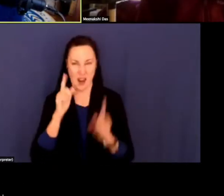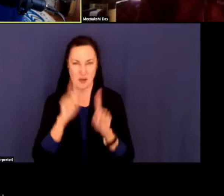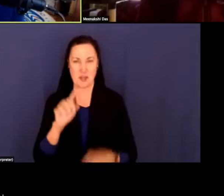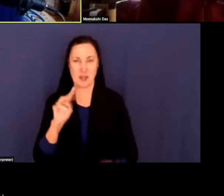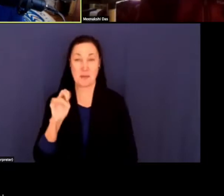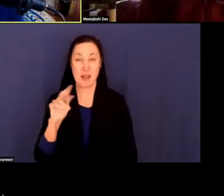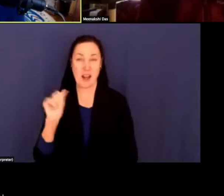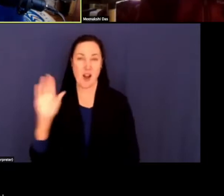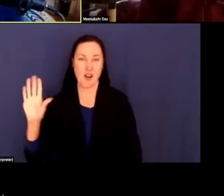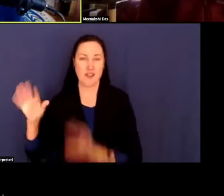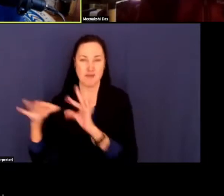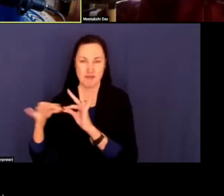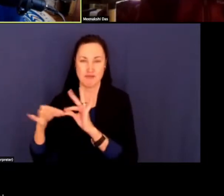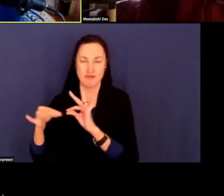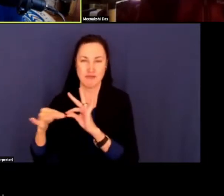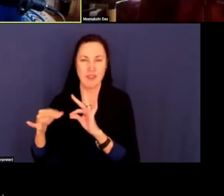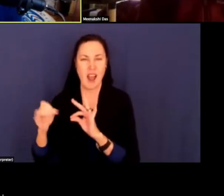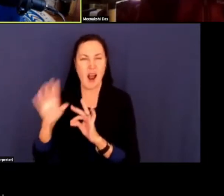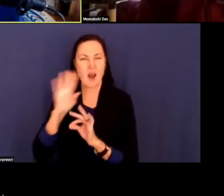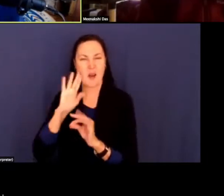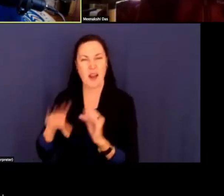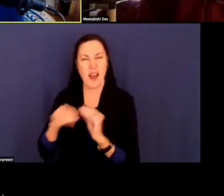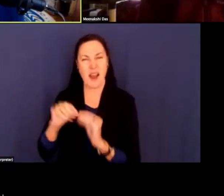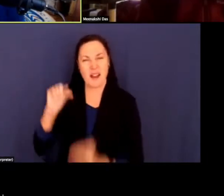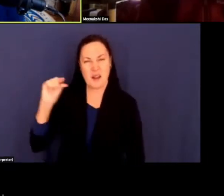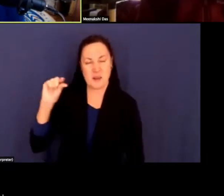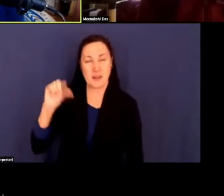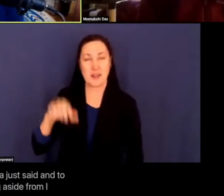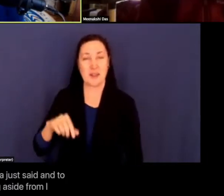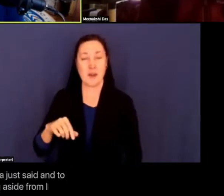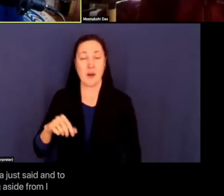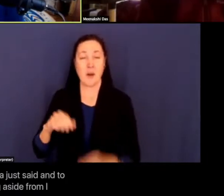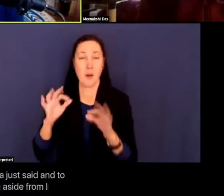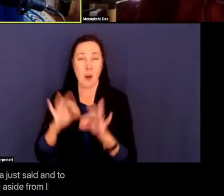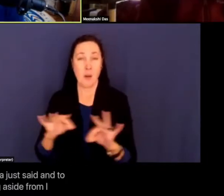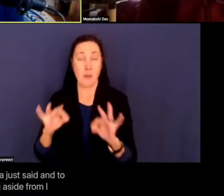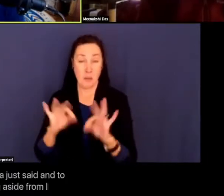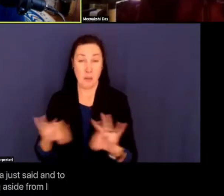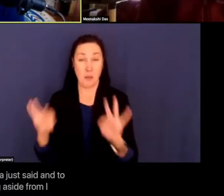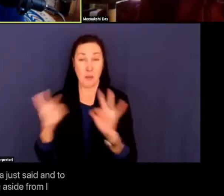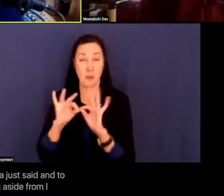obvious like educating yourself and listening to disabled people when they share experiences.